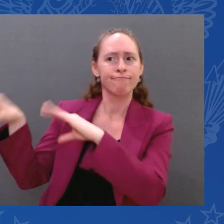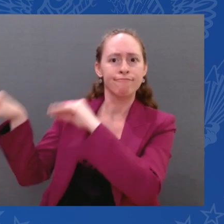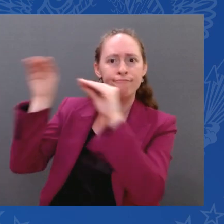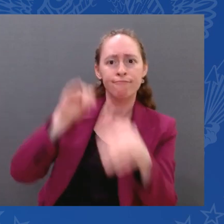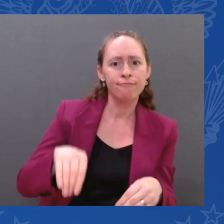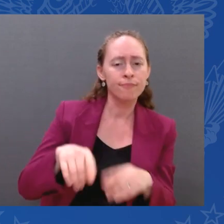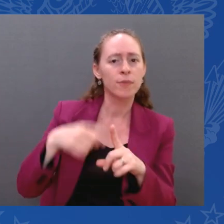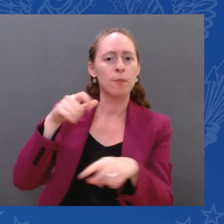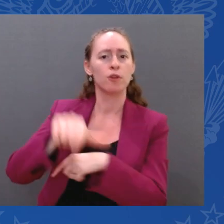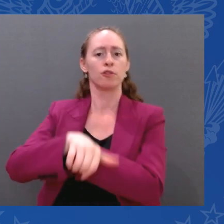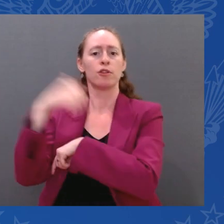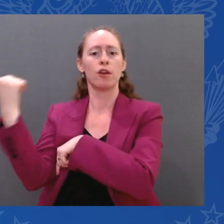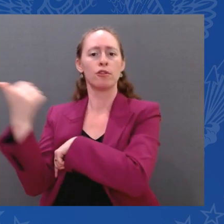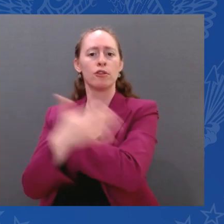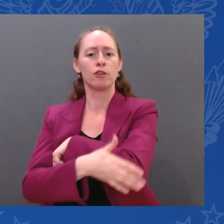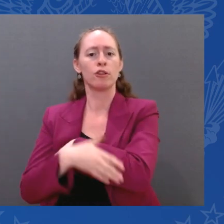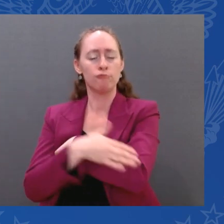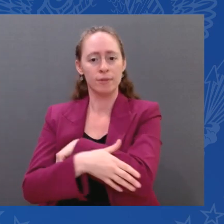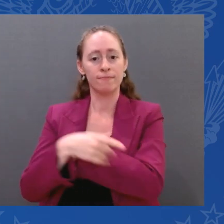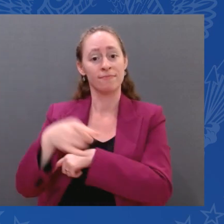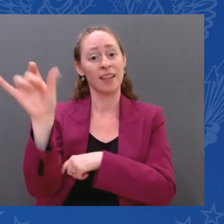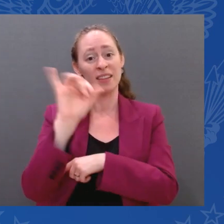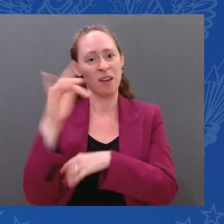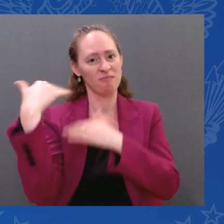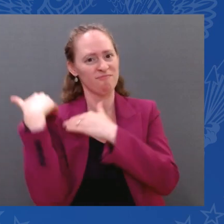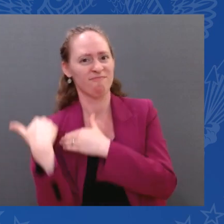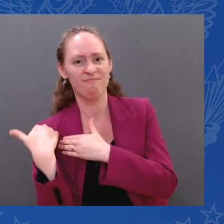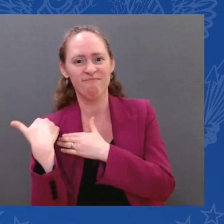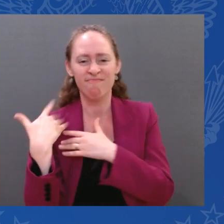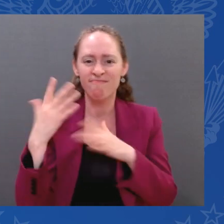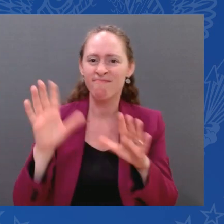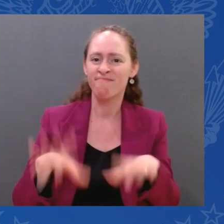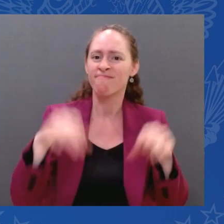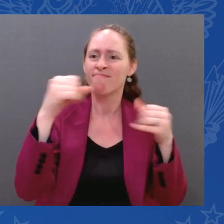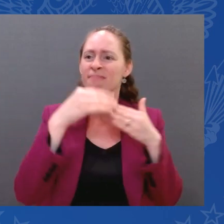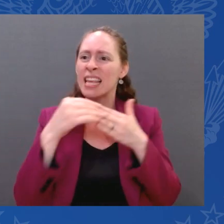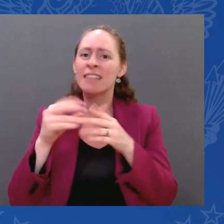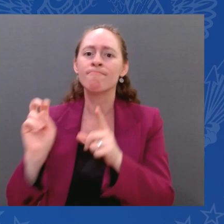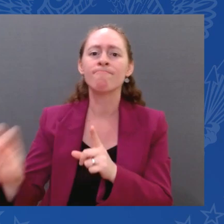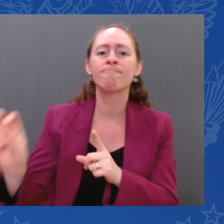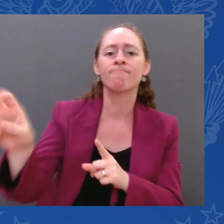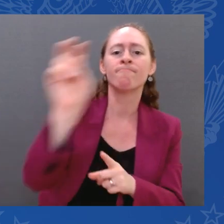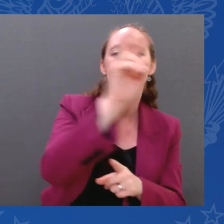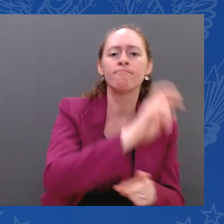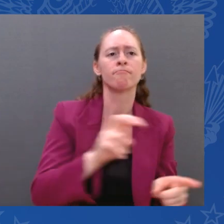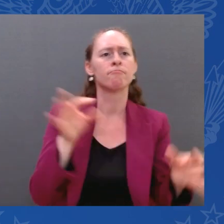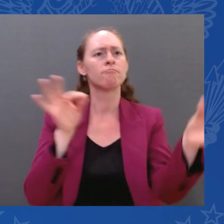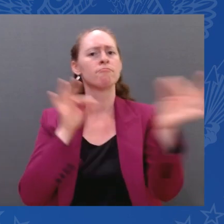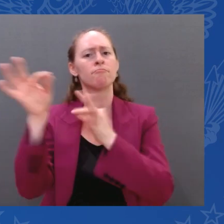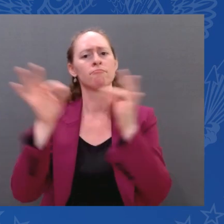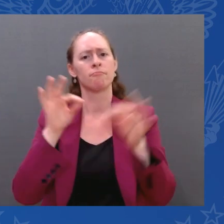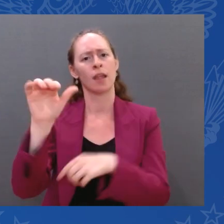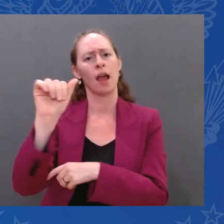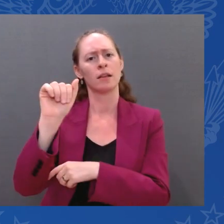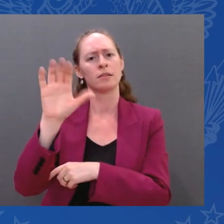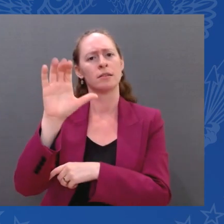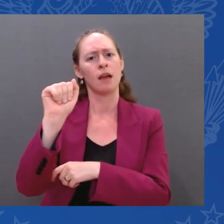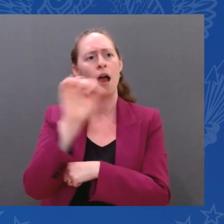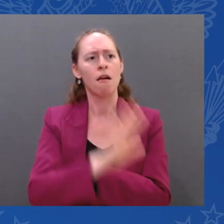to protect the impoverished. With humility and fearlessness, Sister Simone embodies the blessing of faith and God